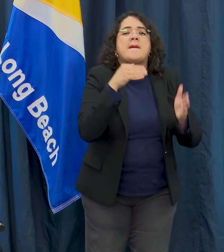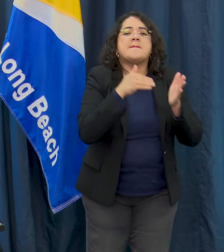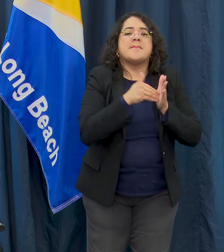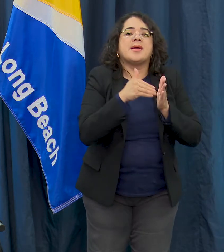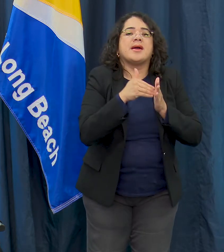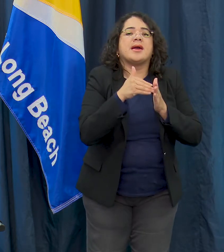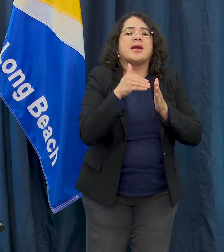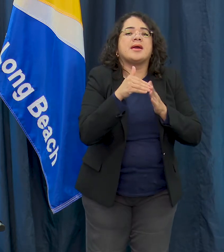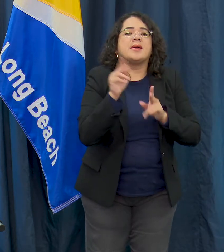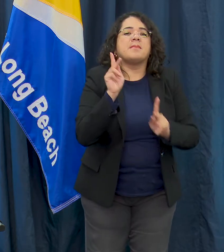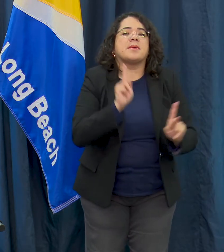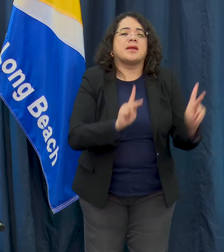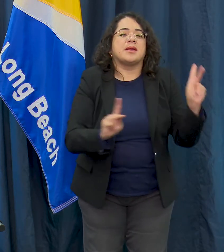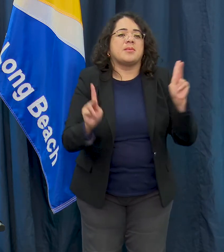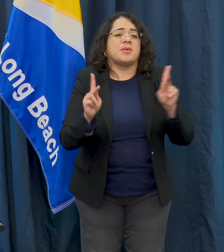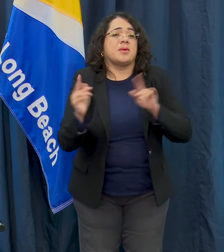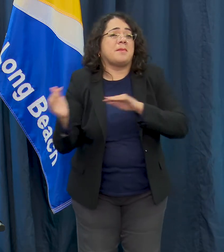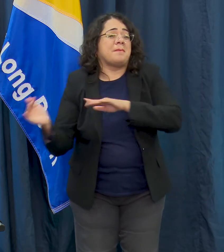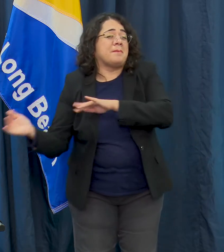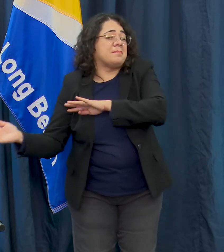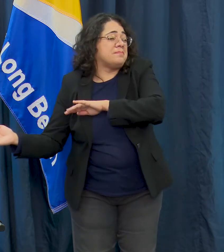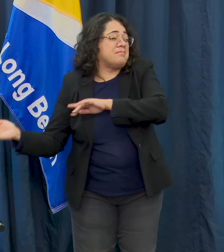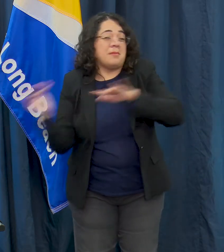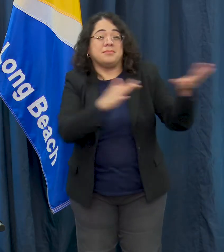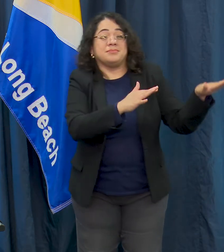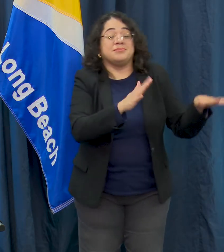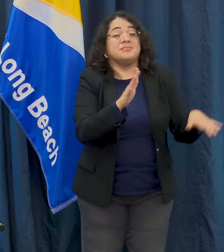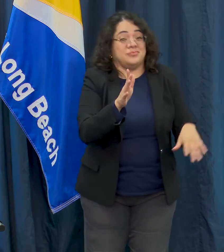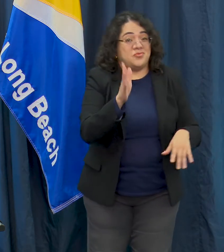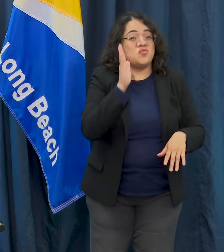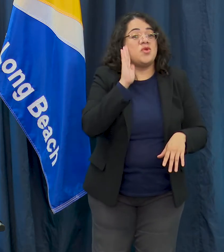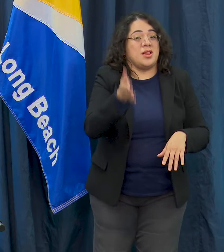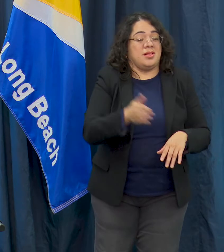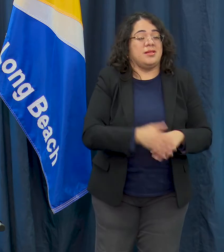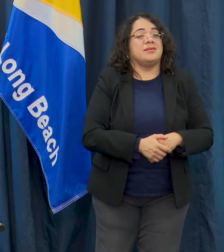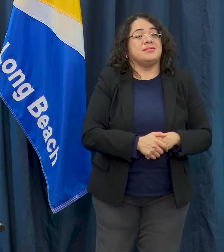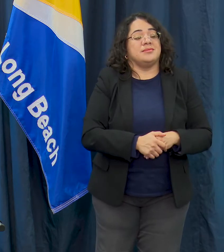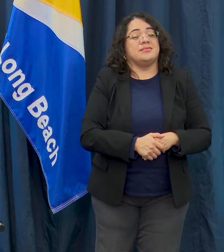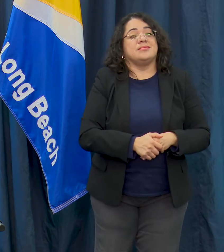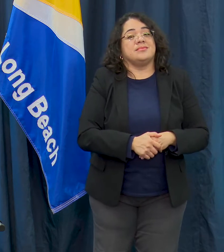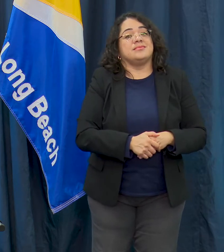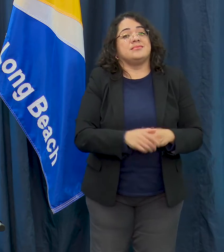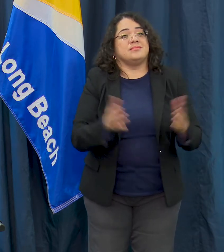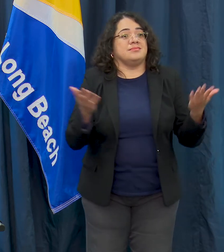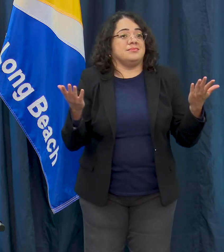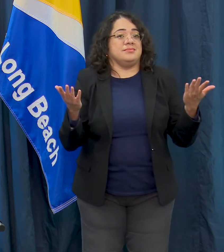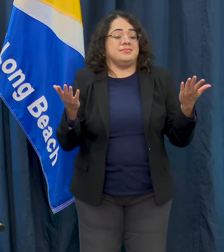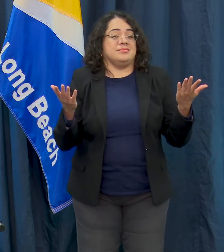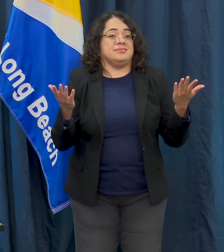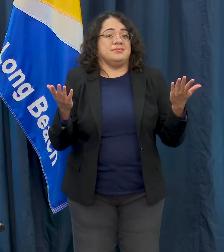on a weekend come to the beach. Millions. Imagine what would happen with possible